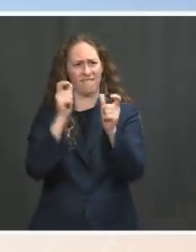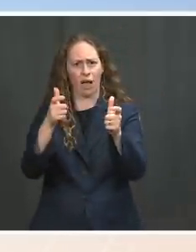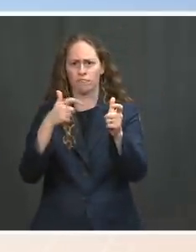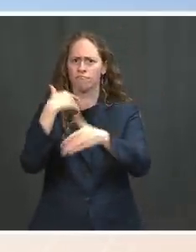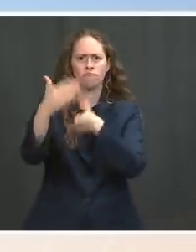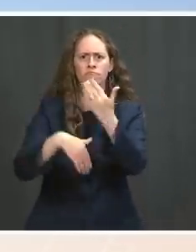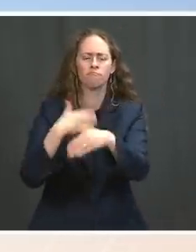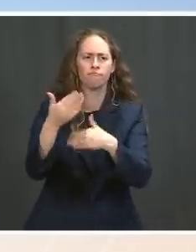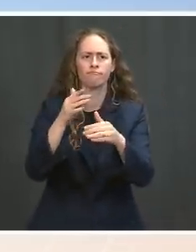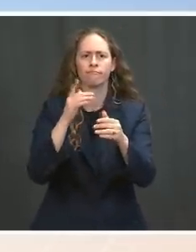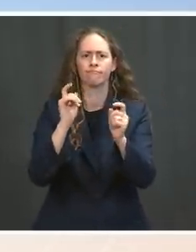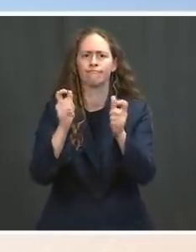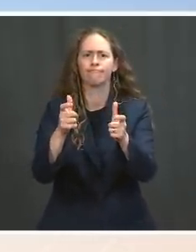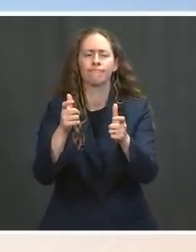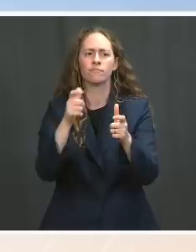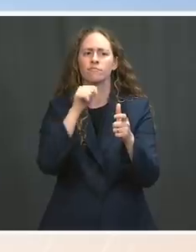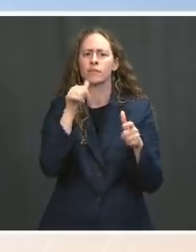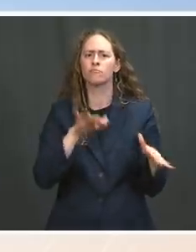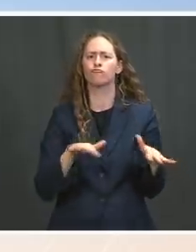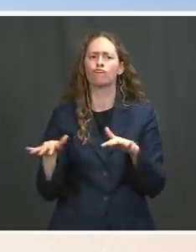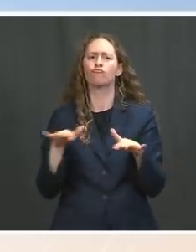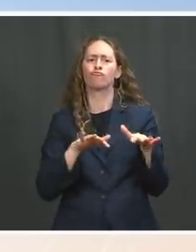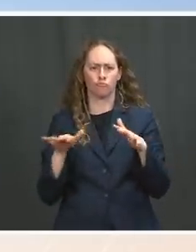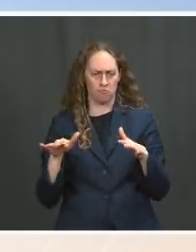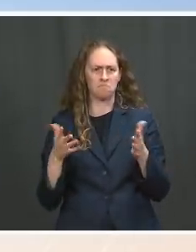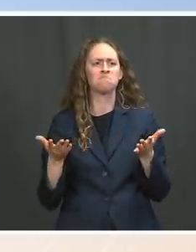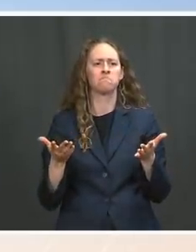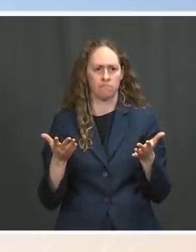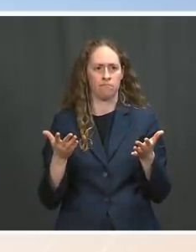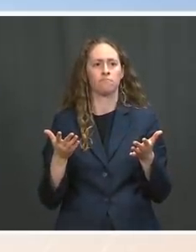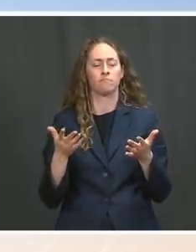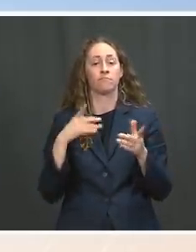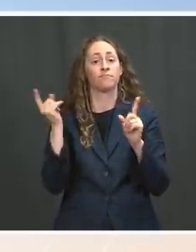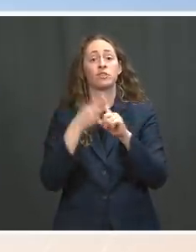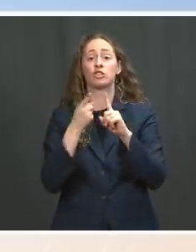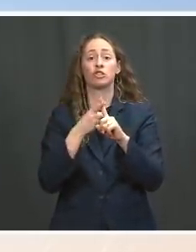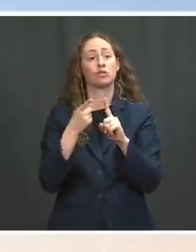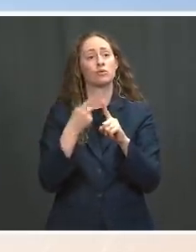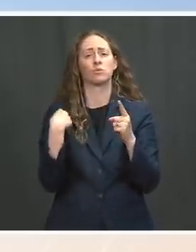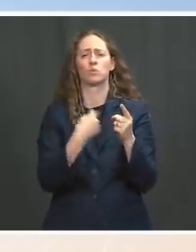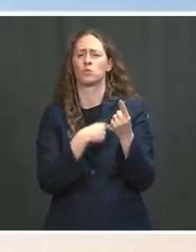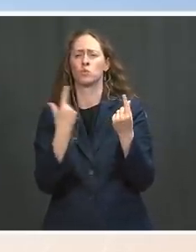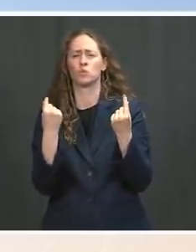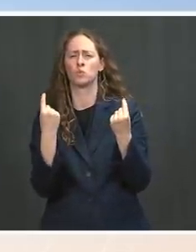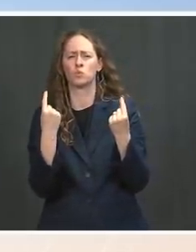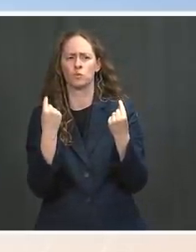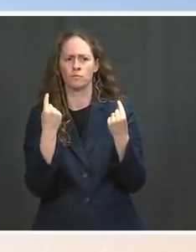One is the analysis that they do. And then, the other part is, of course, for Homeland Security to pick it up and run with it.